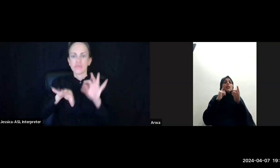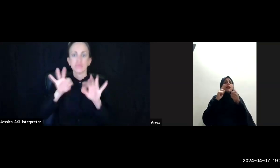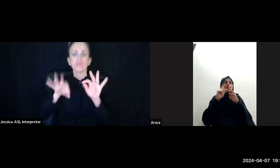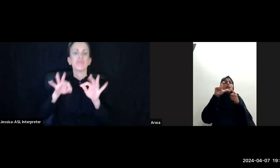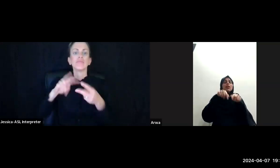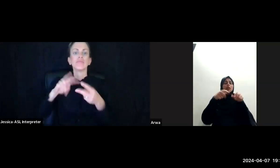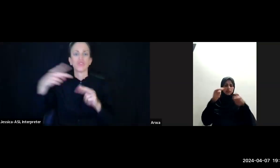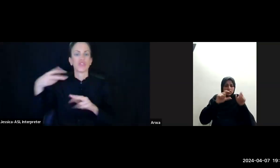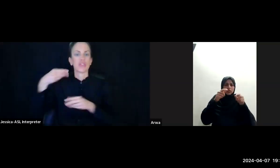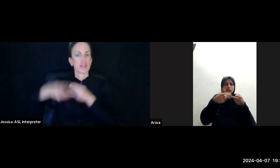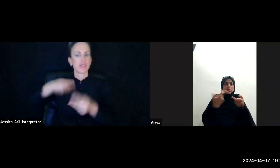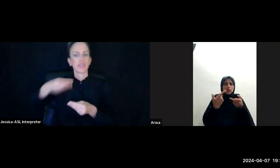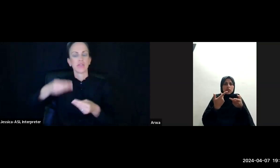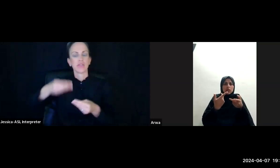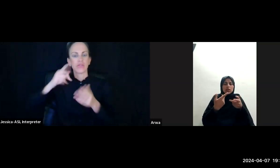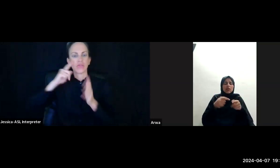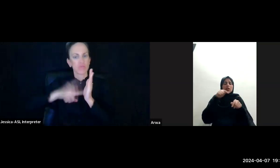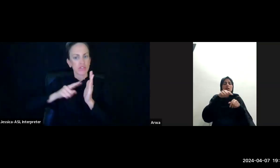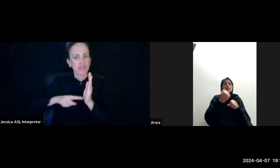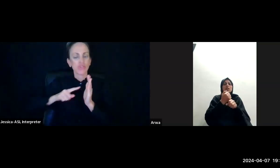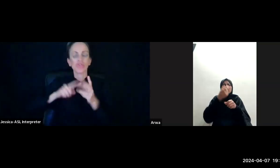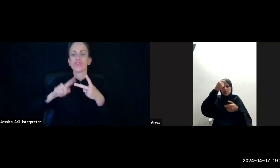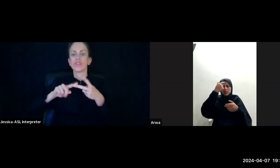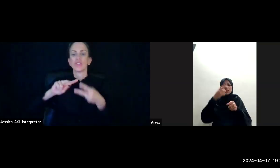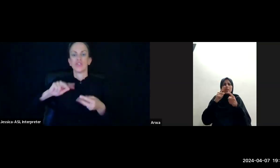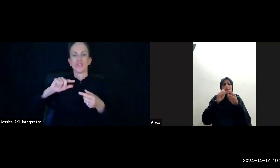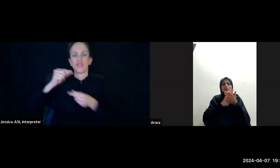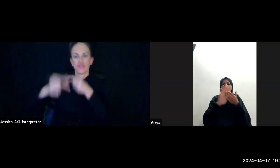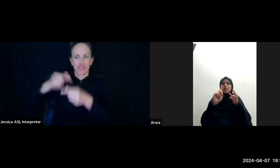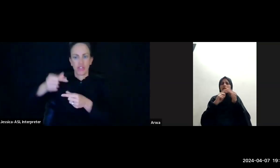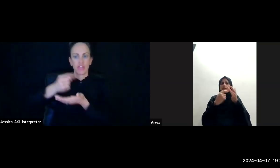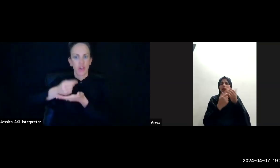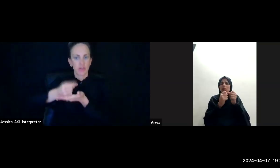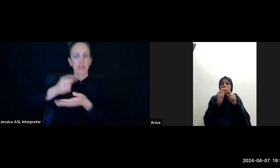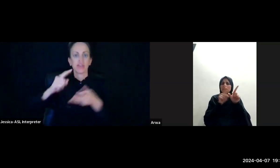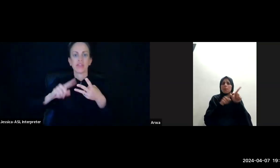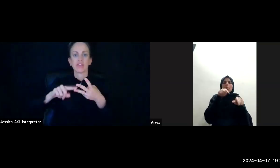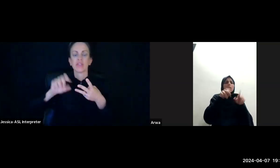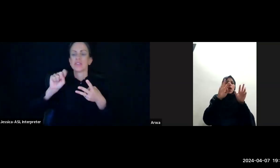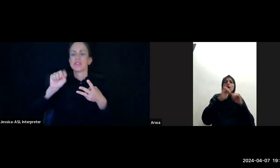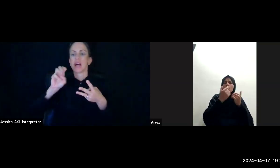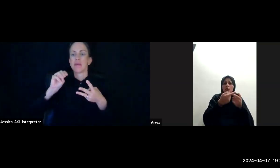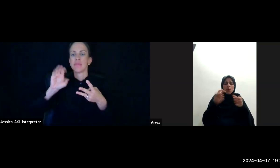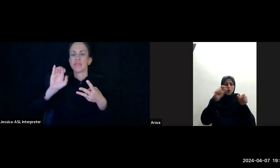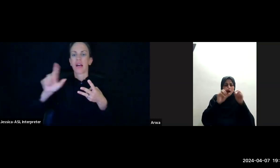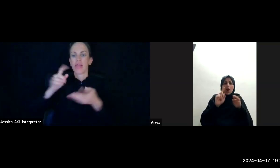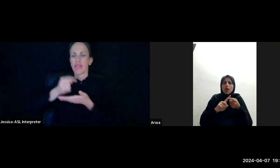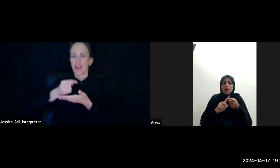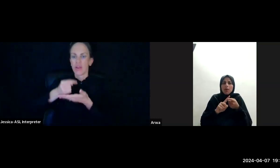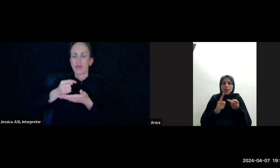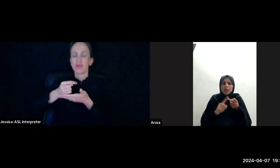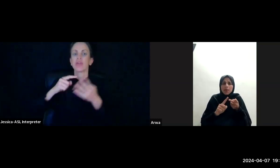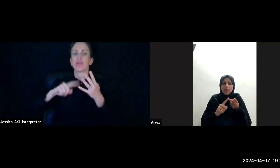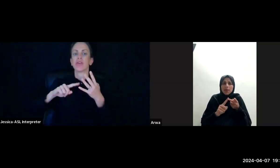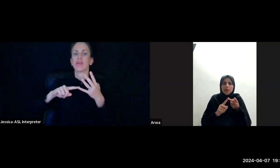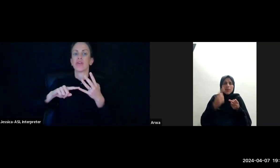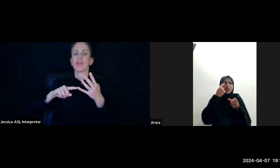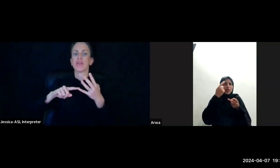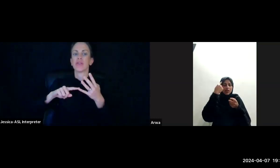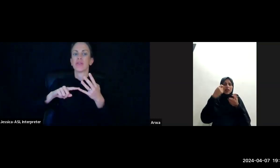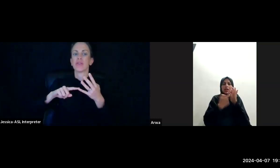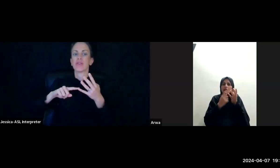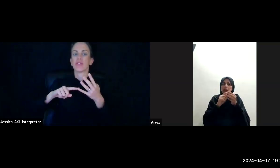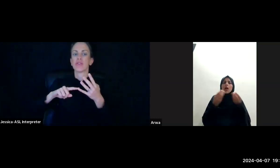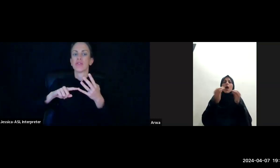research, gene therapy, stem cell therapy, you know for retinal implants, okay clinical trials